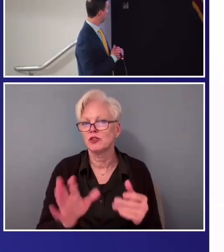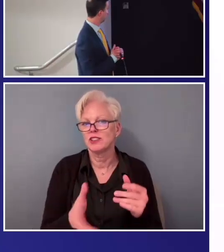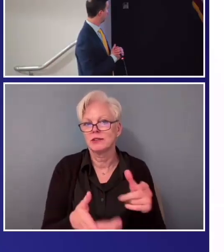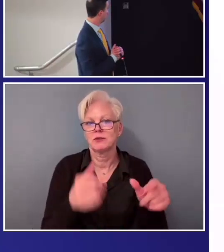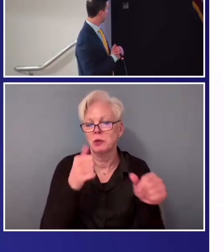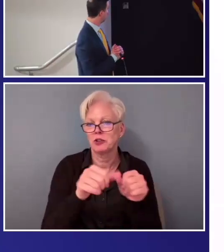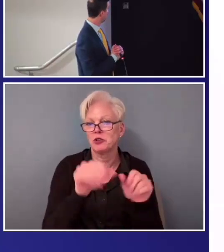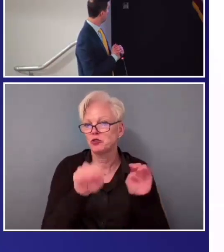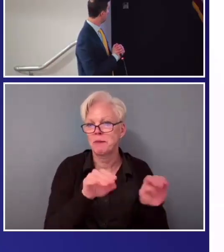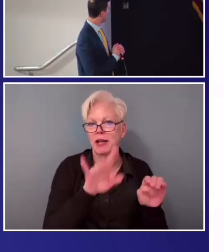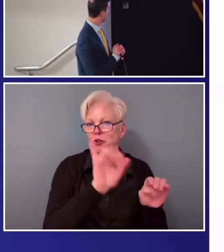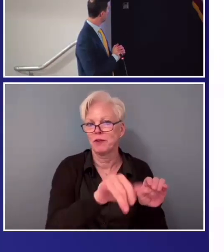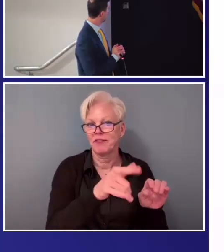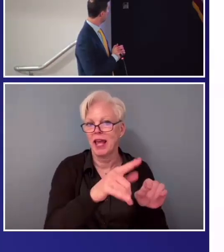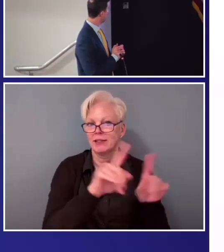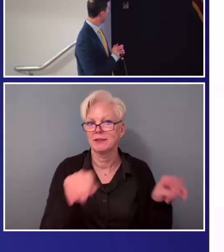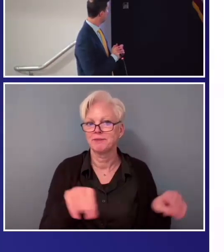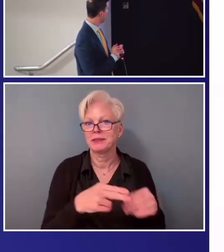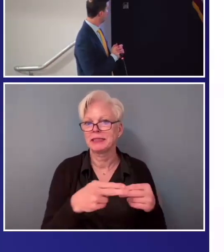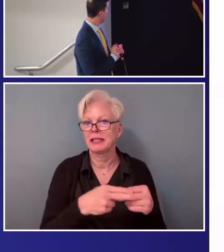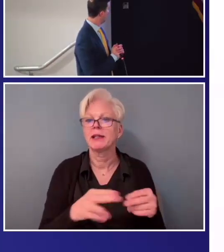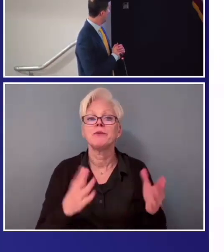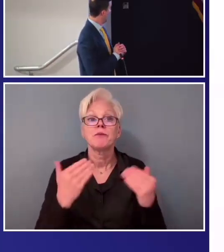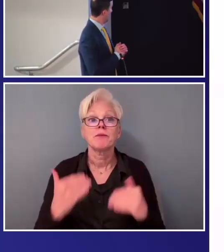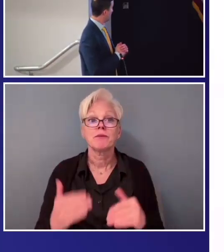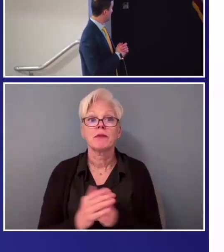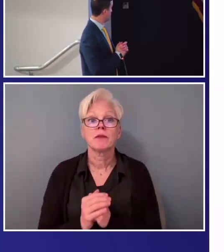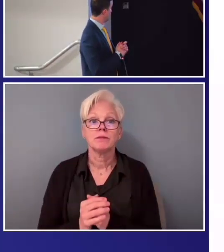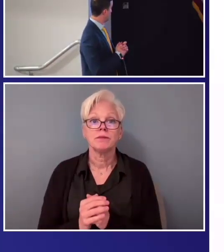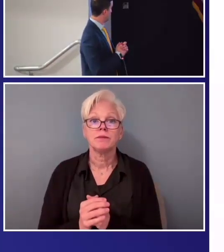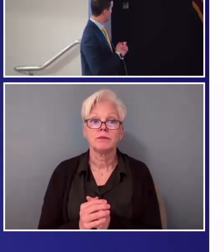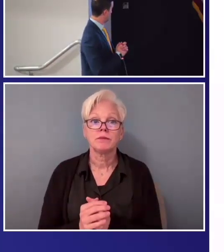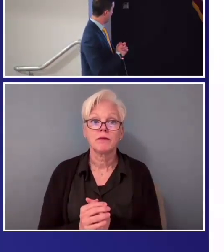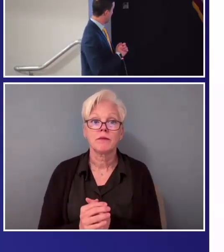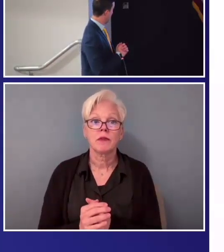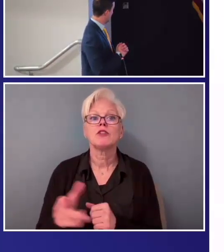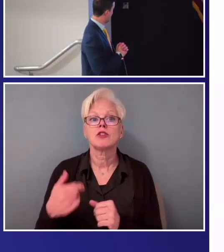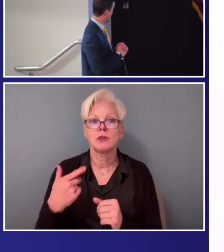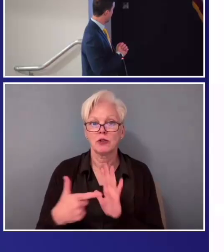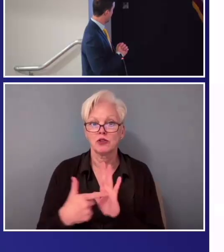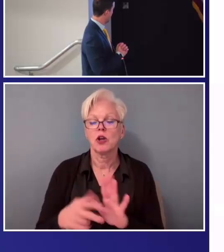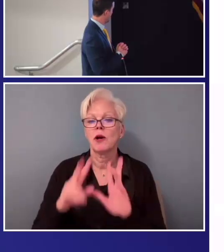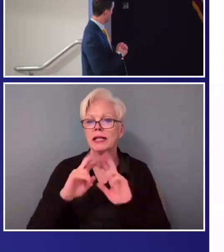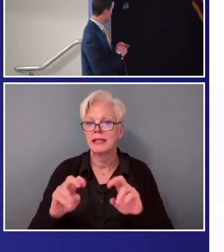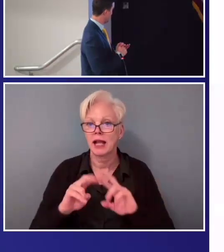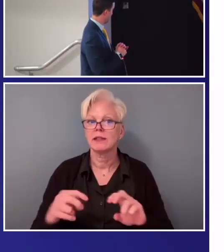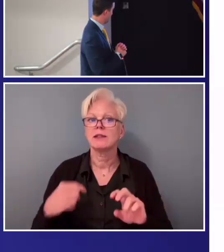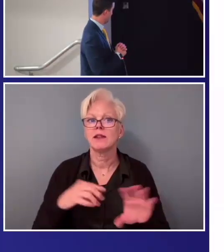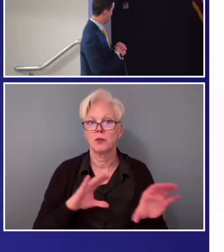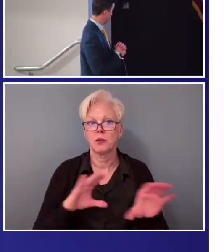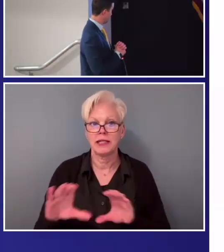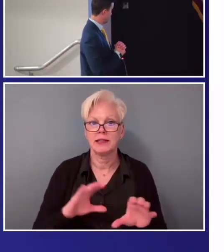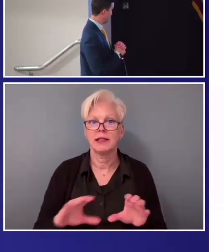Next slide, please. So we're going to present now the analysis we've done. We're going to present five different types